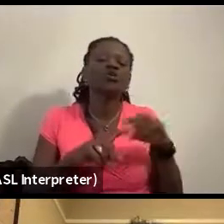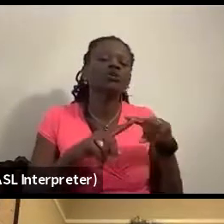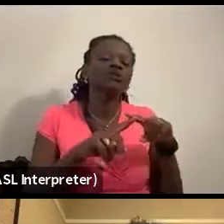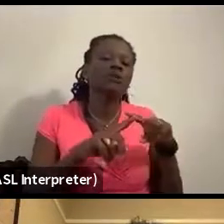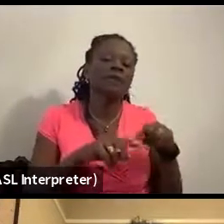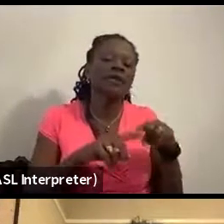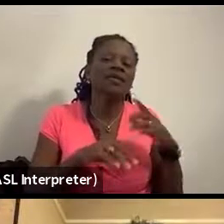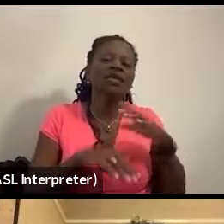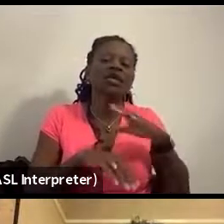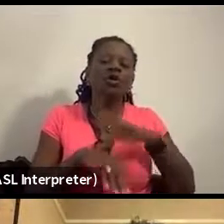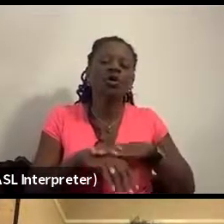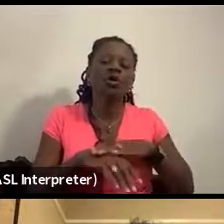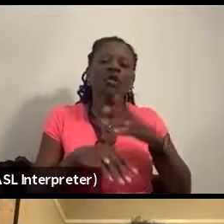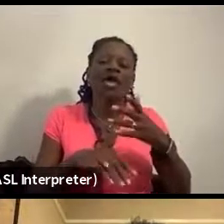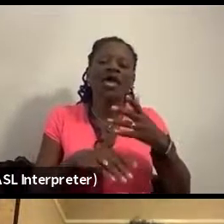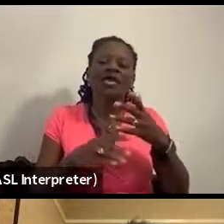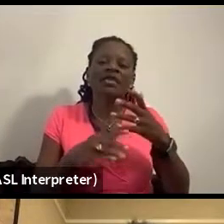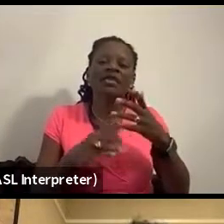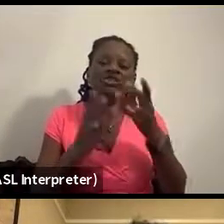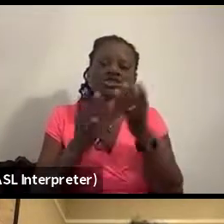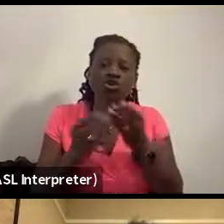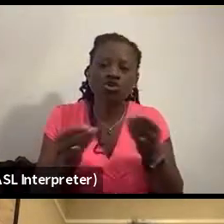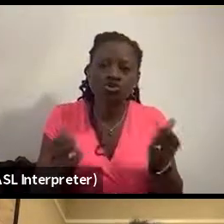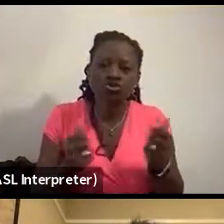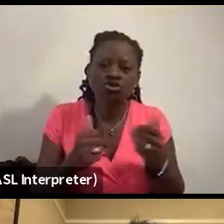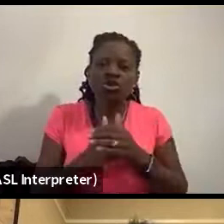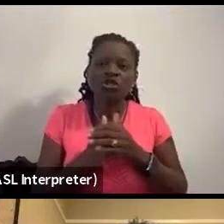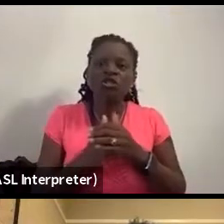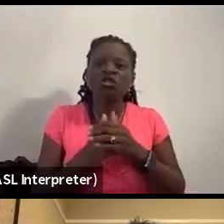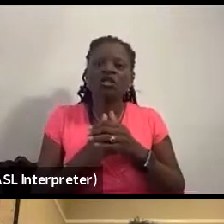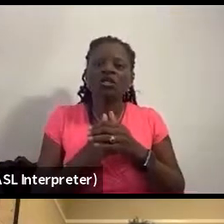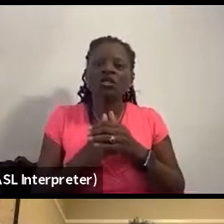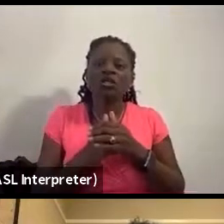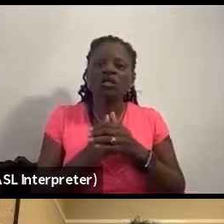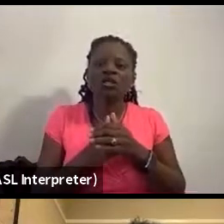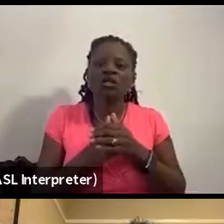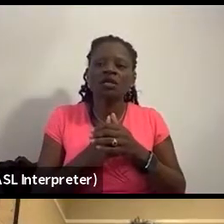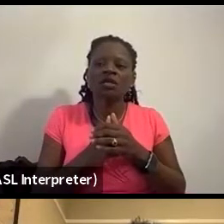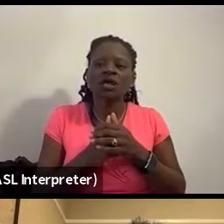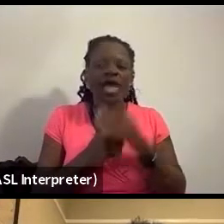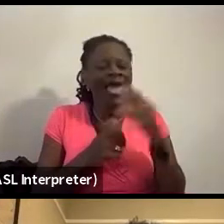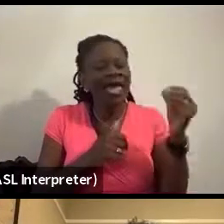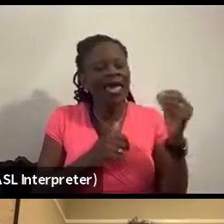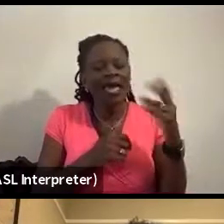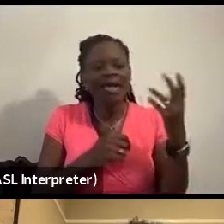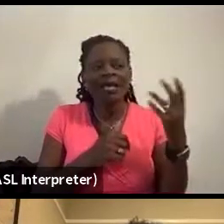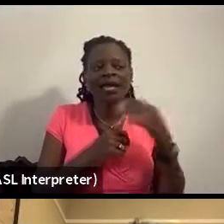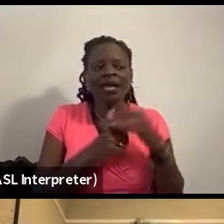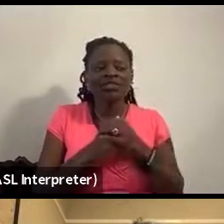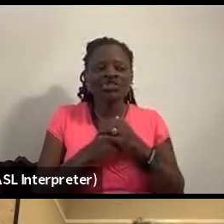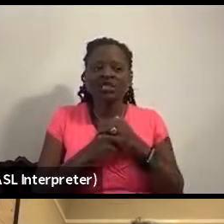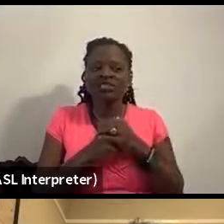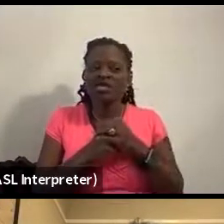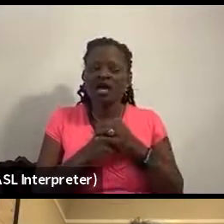our trusted messengers and events like the sense of job as they have in the Gisenyi and just kind of the participated on and really what's shifted her Giurgiu like,